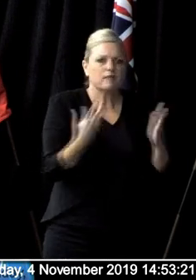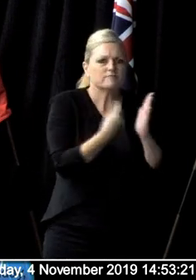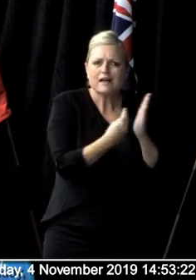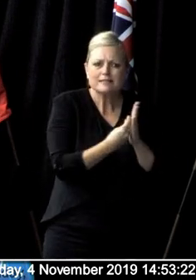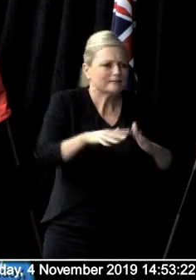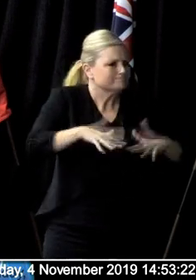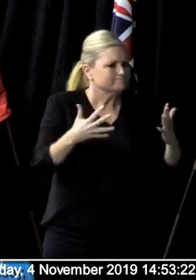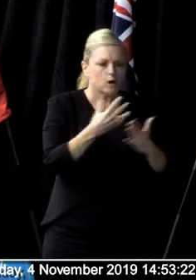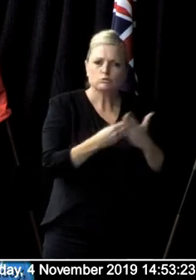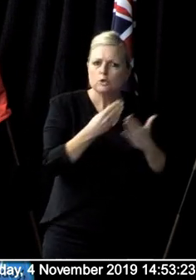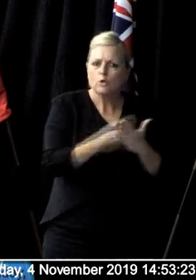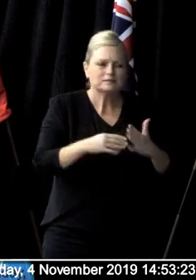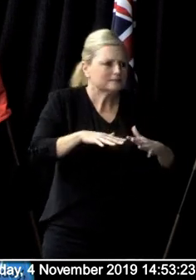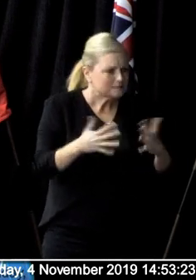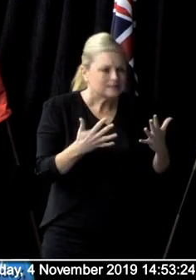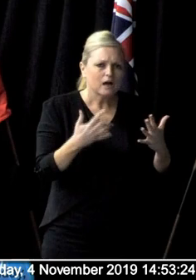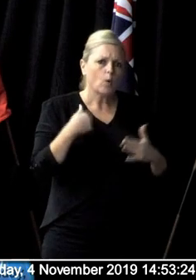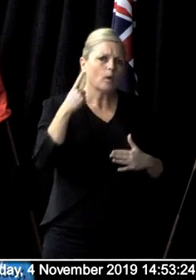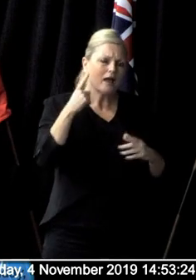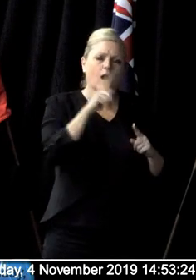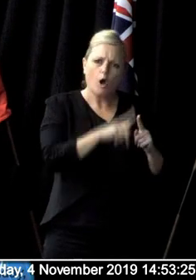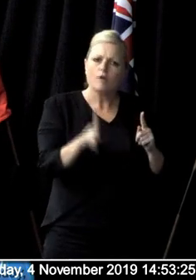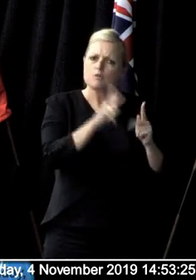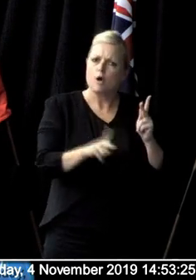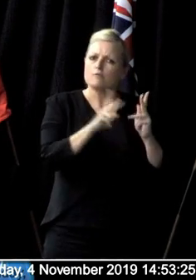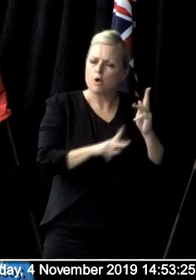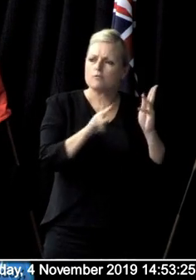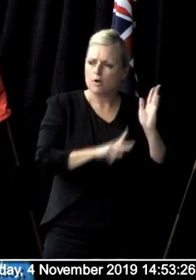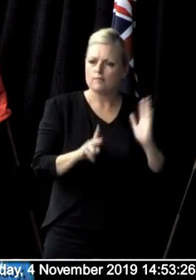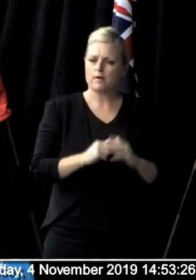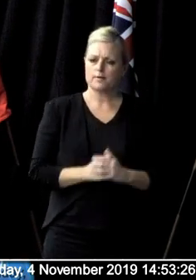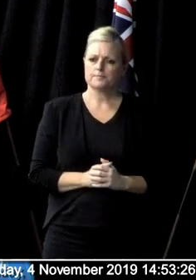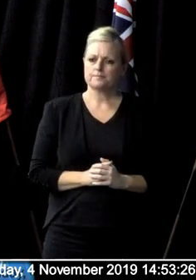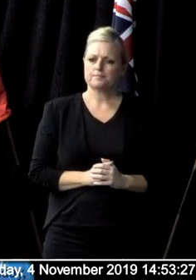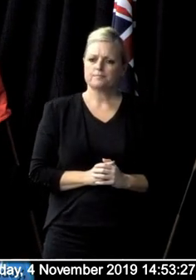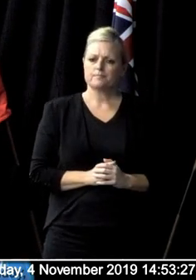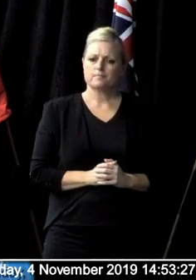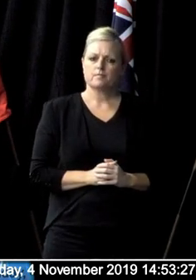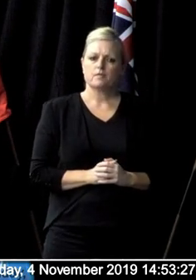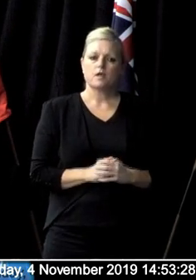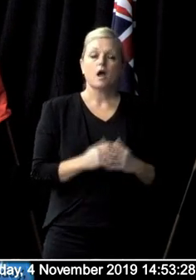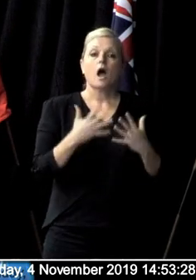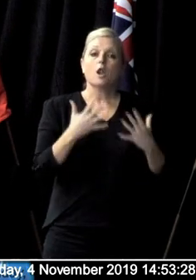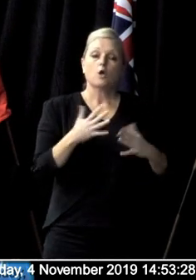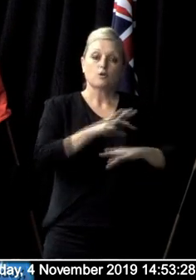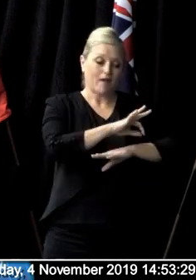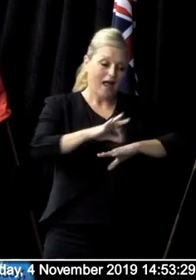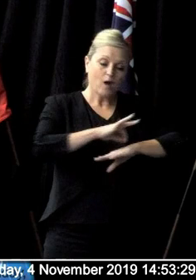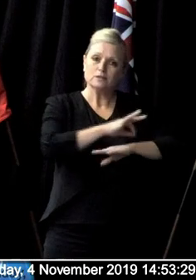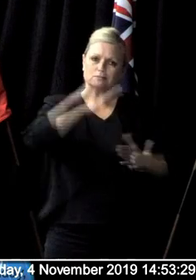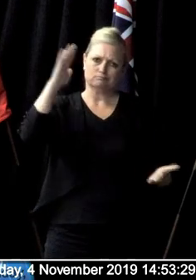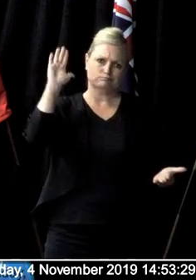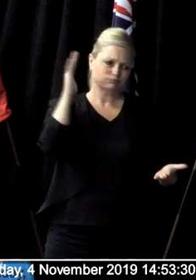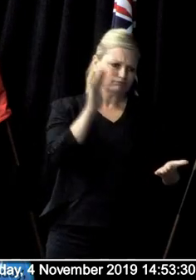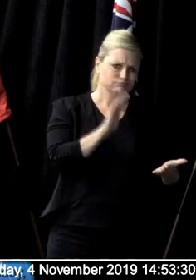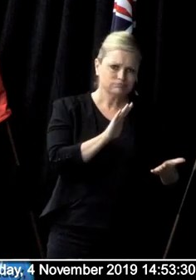We also see a lot of reduction in school hours for the children to be attending.